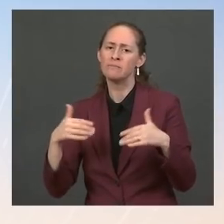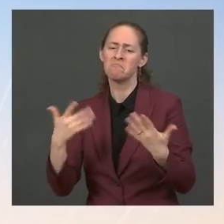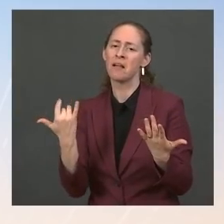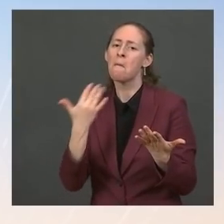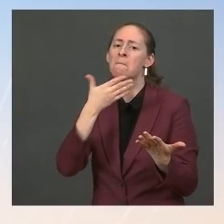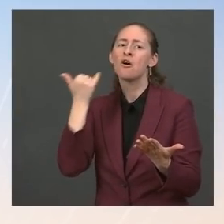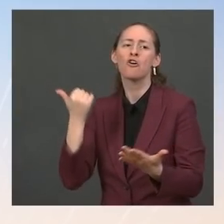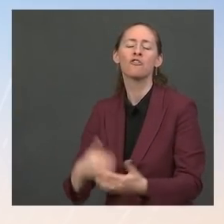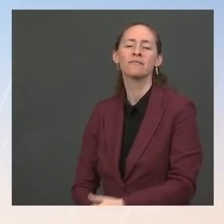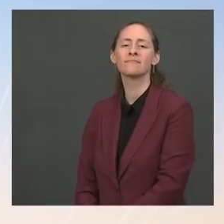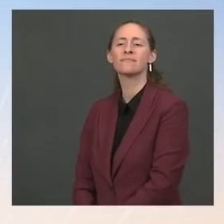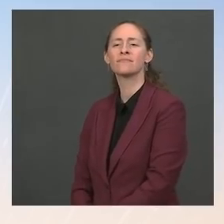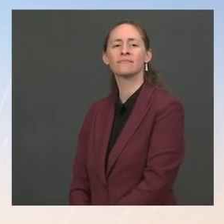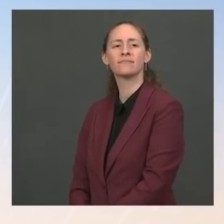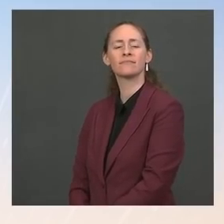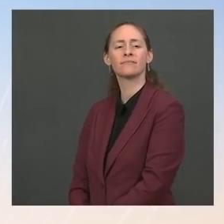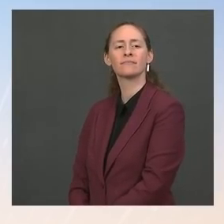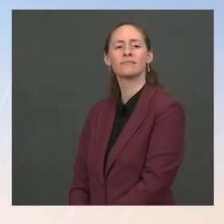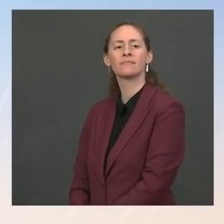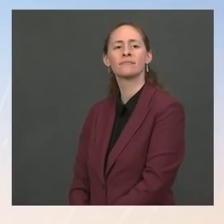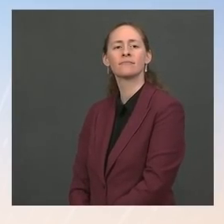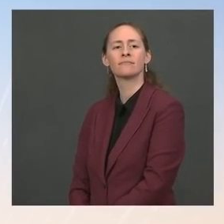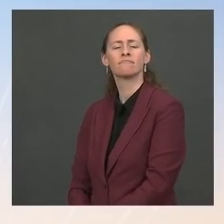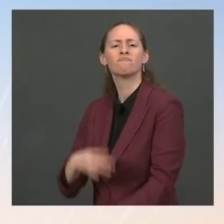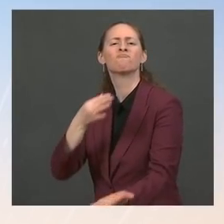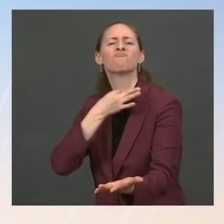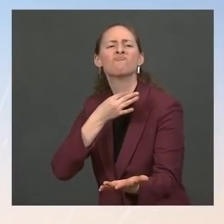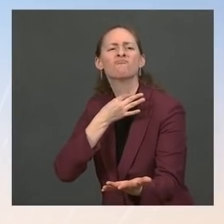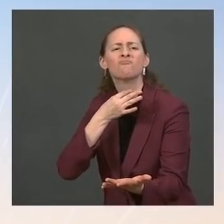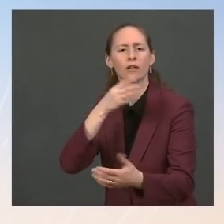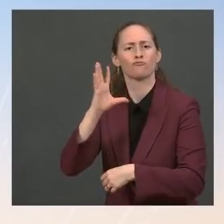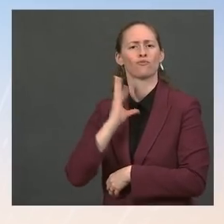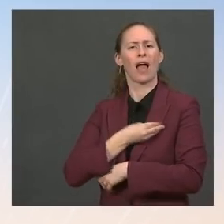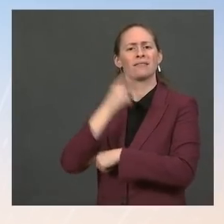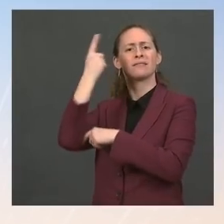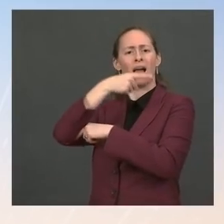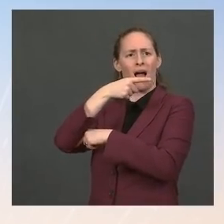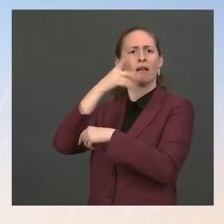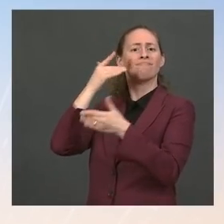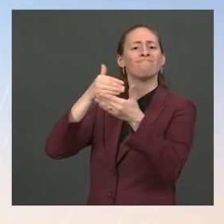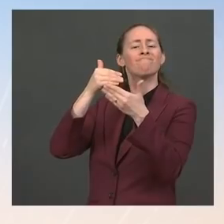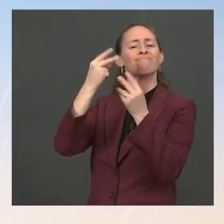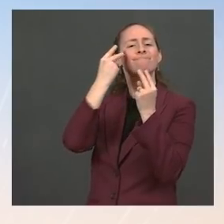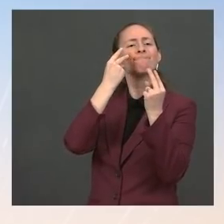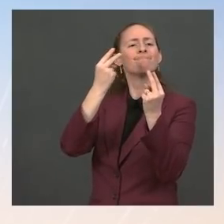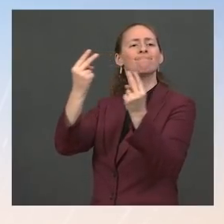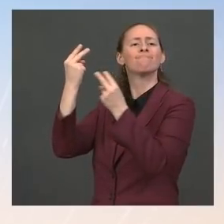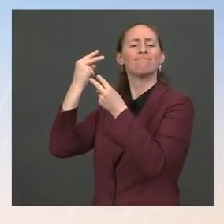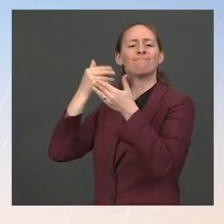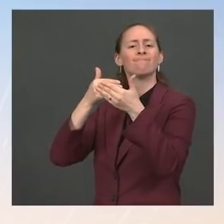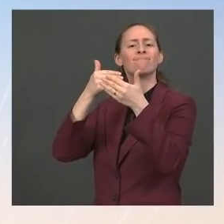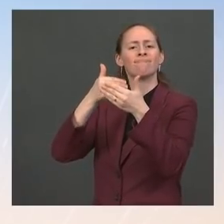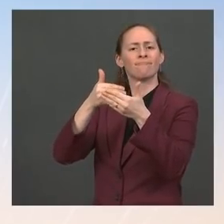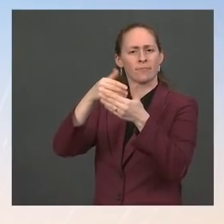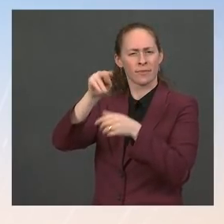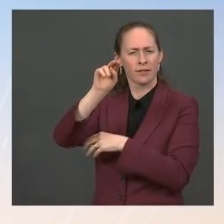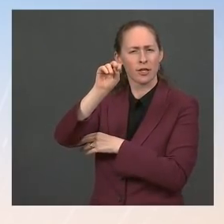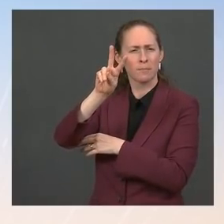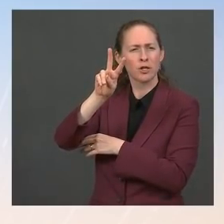fast approaching, 2021 is the -- has the highest number of recorded deaths